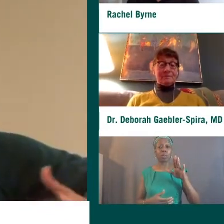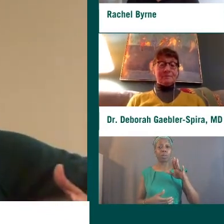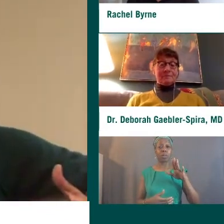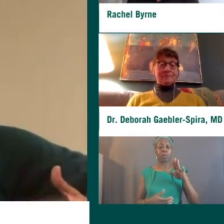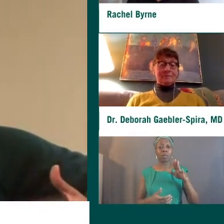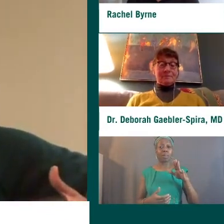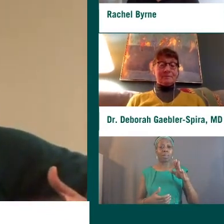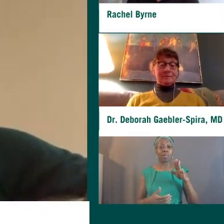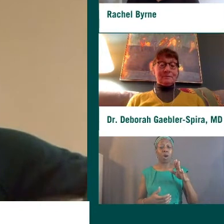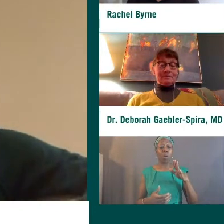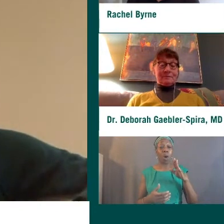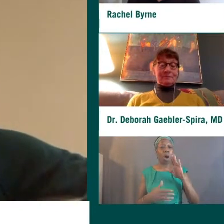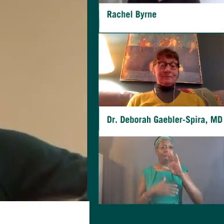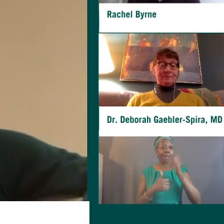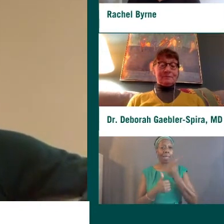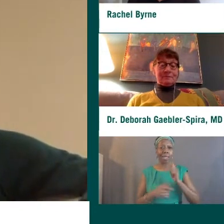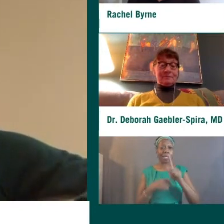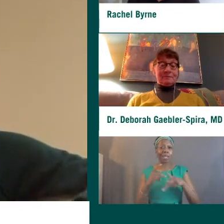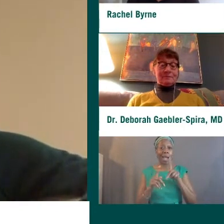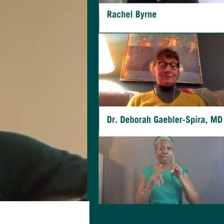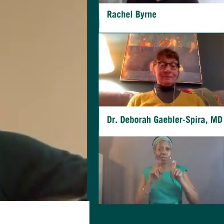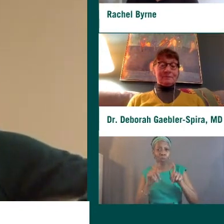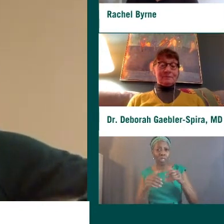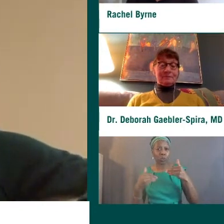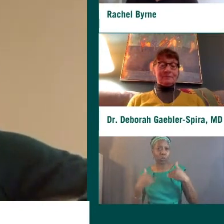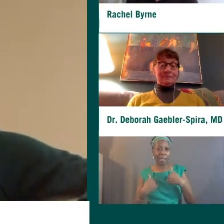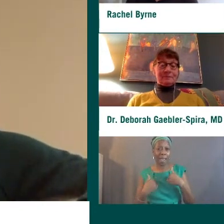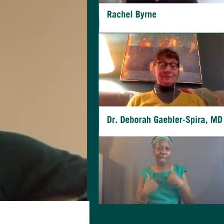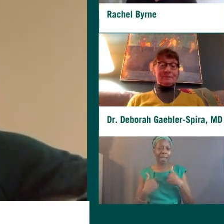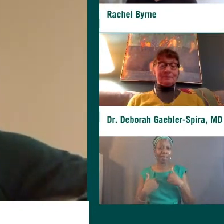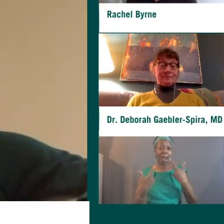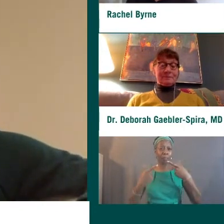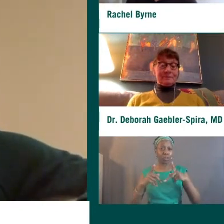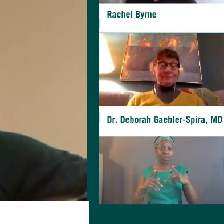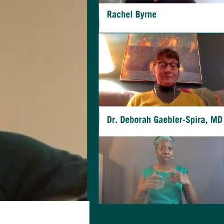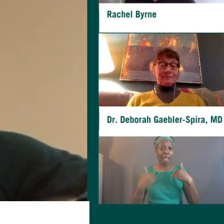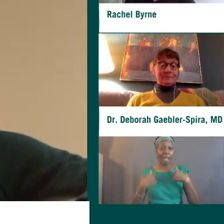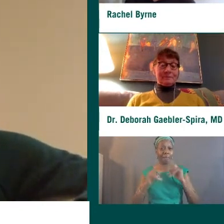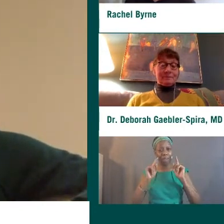At that time, of course she's too young to truly know what the future would hold.